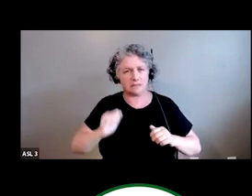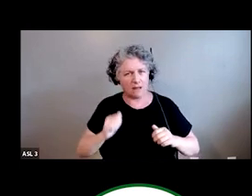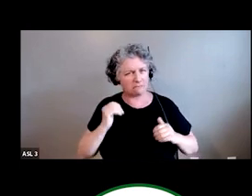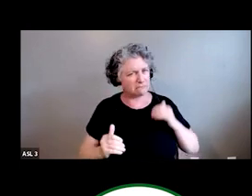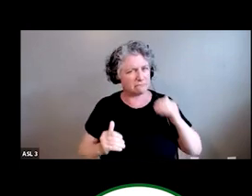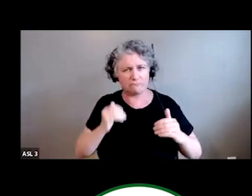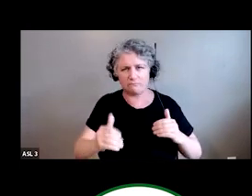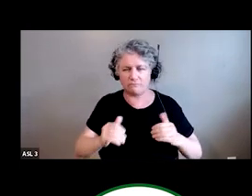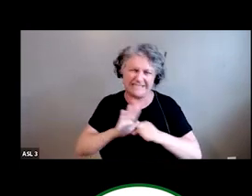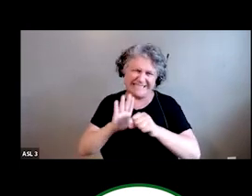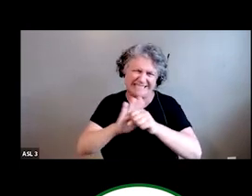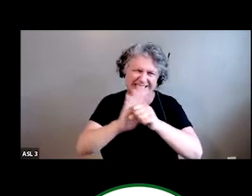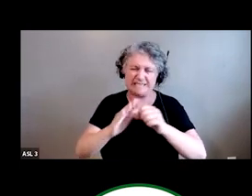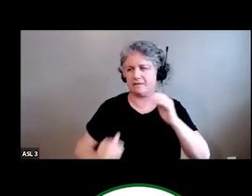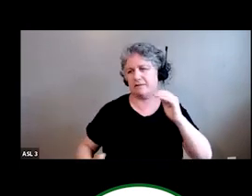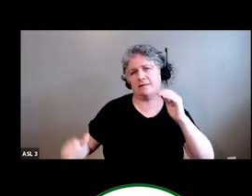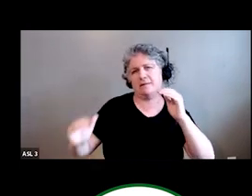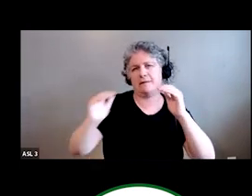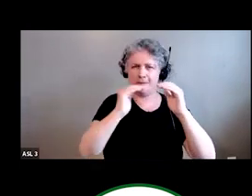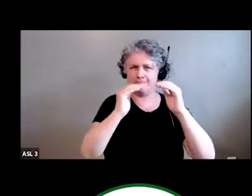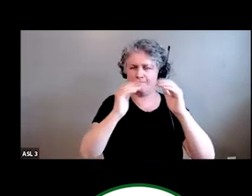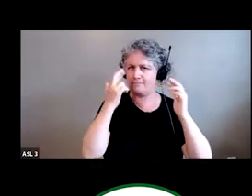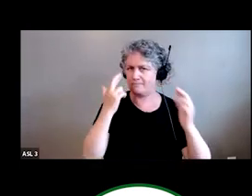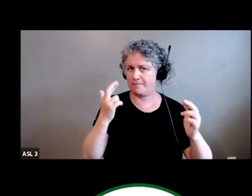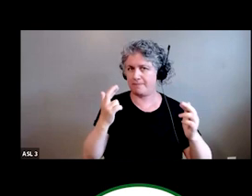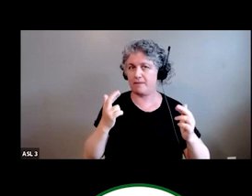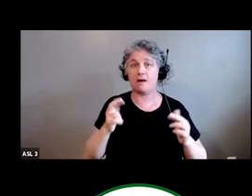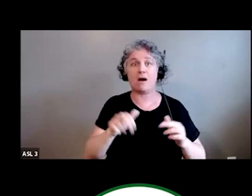knowledge to develop strong and evidence-based national and provincial standards.